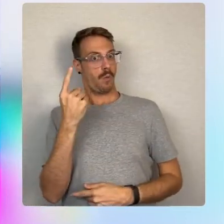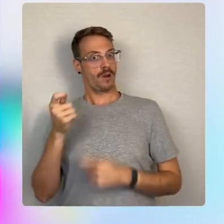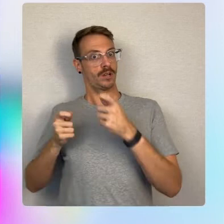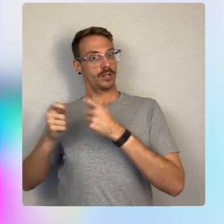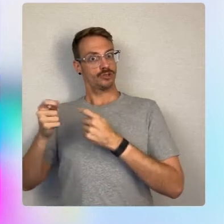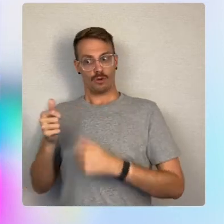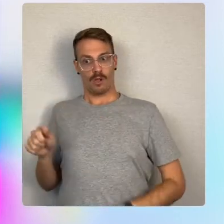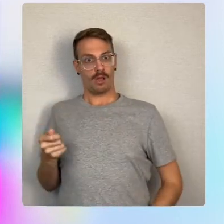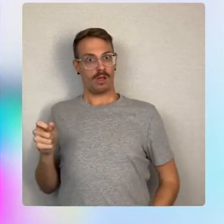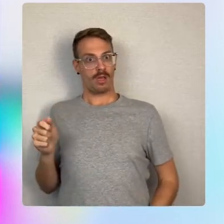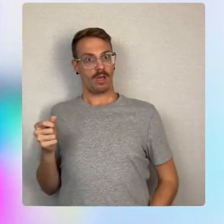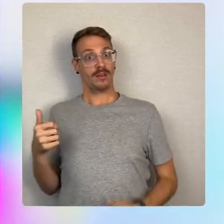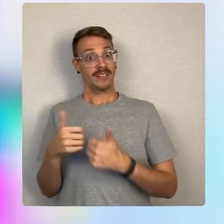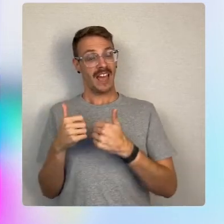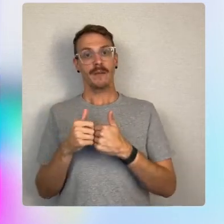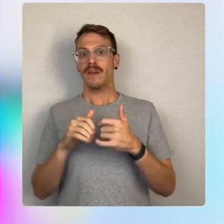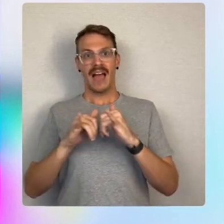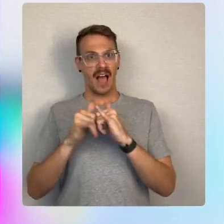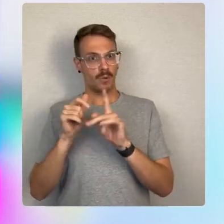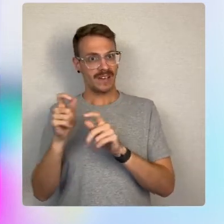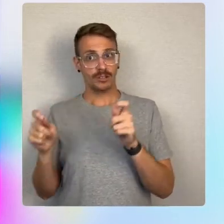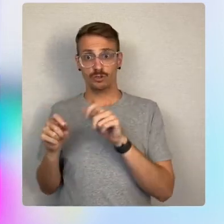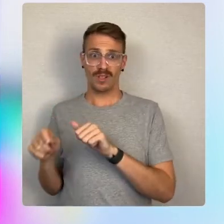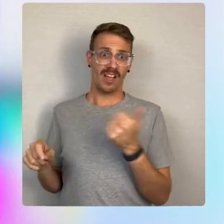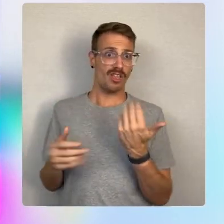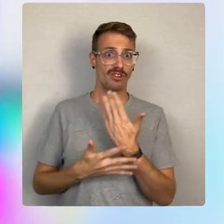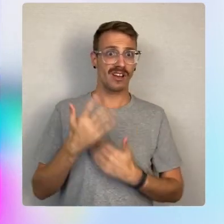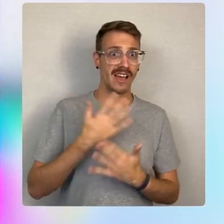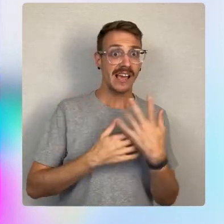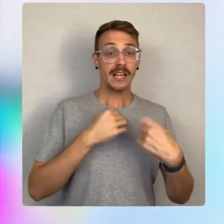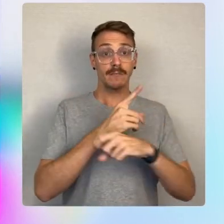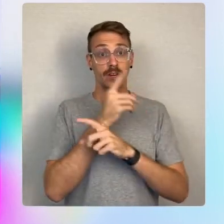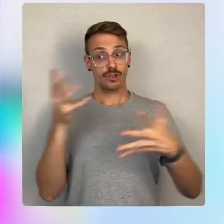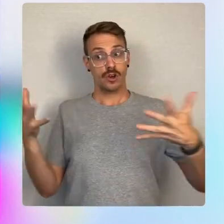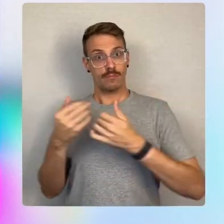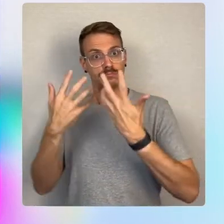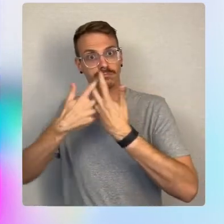if we were gonna be able to control the other hand and ensure that it lines up correctly.